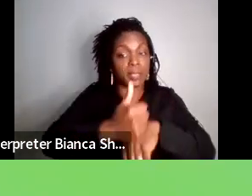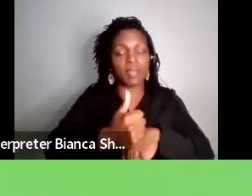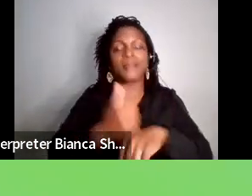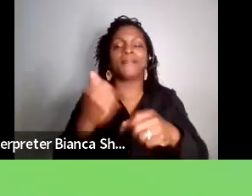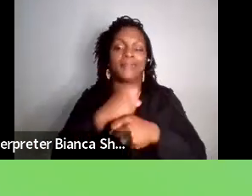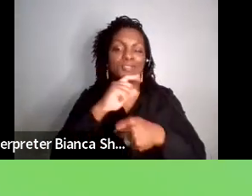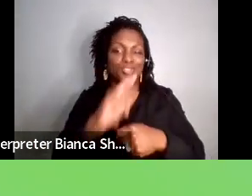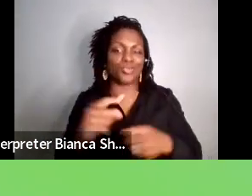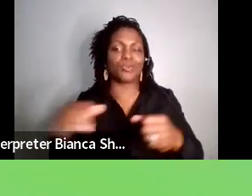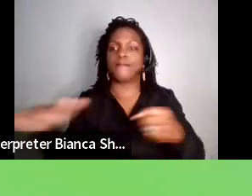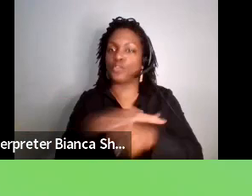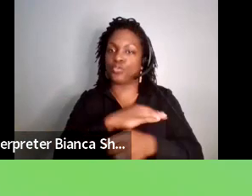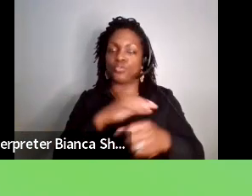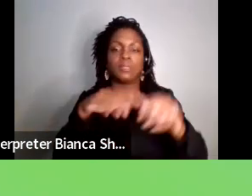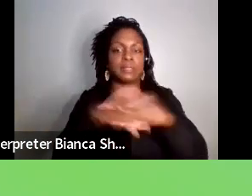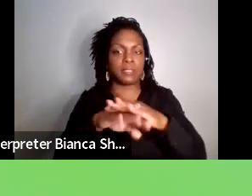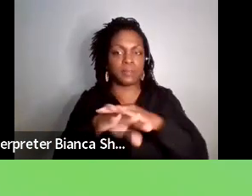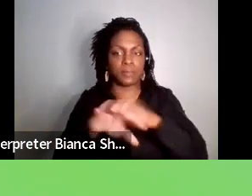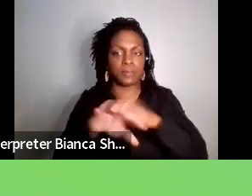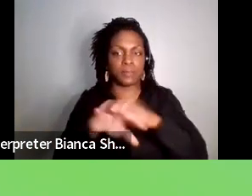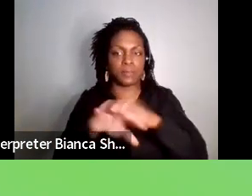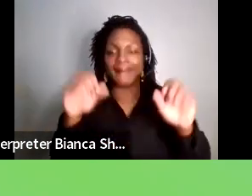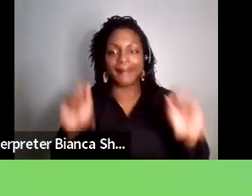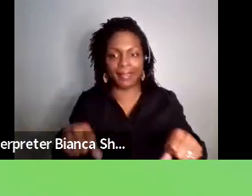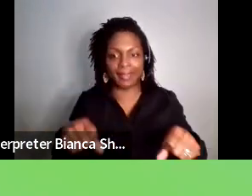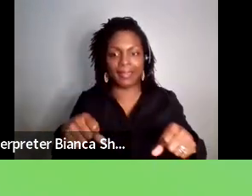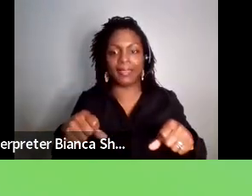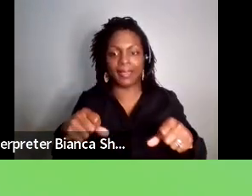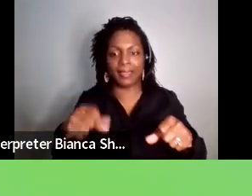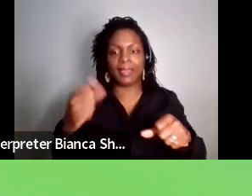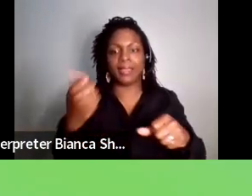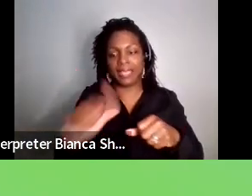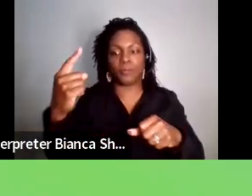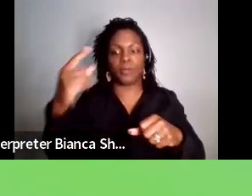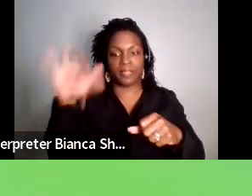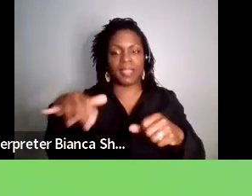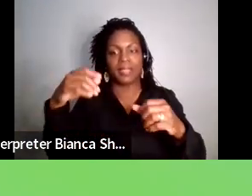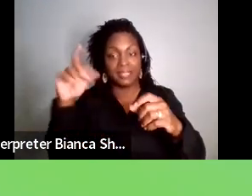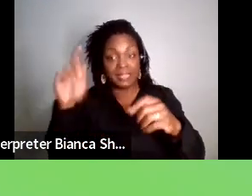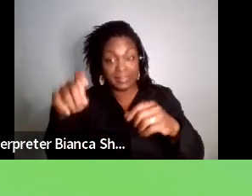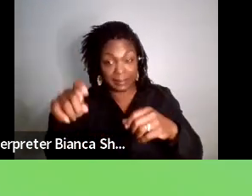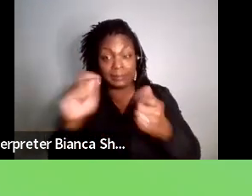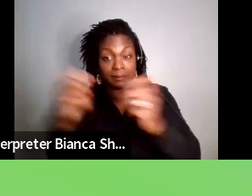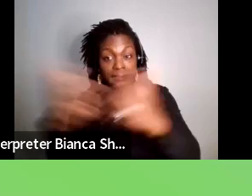And we were we were talking about it's also a natural segue.